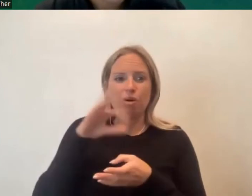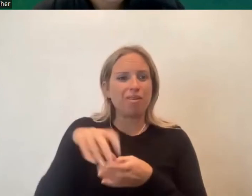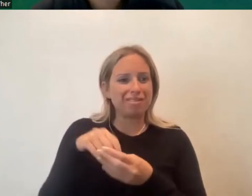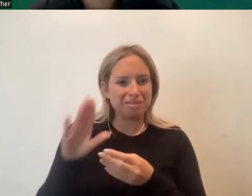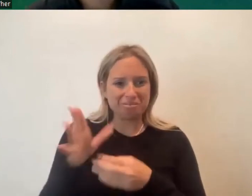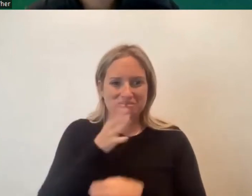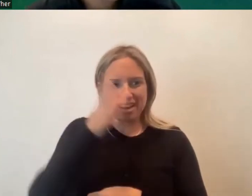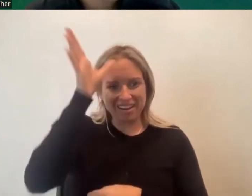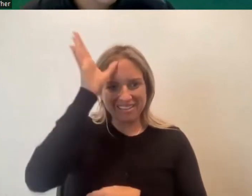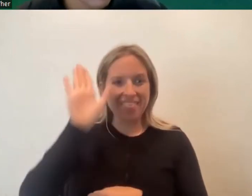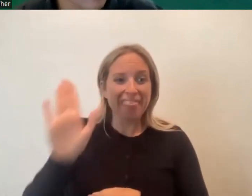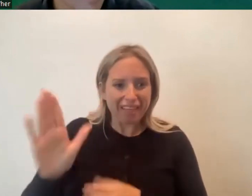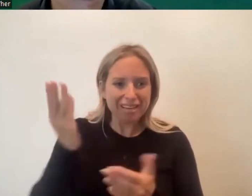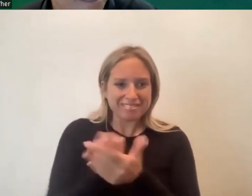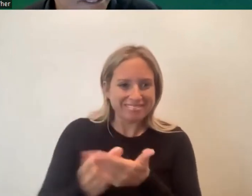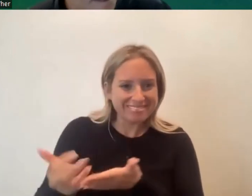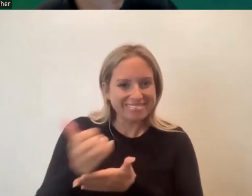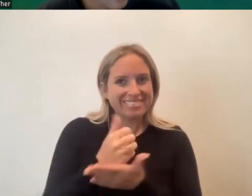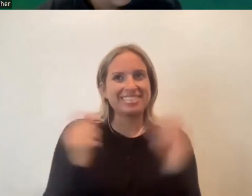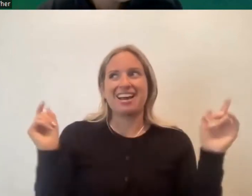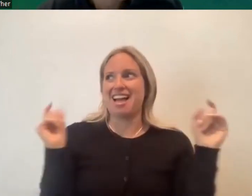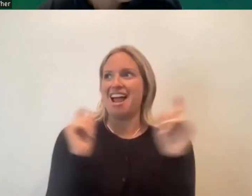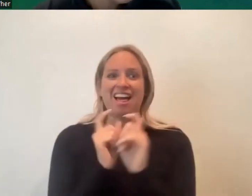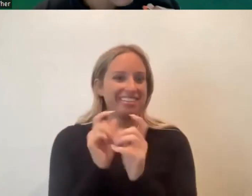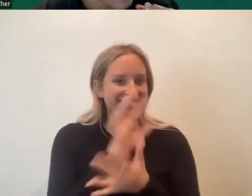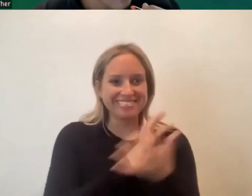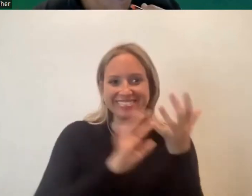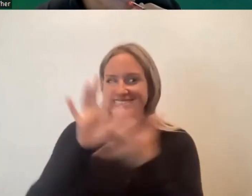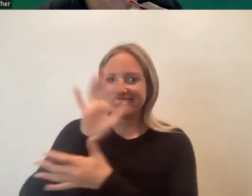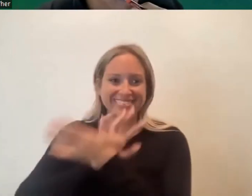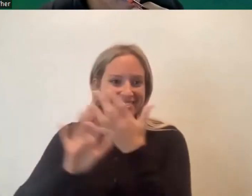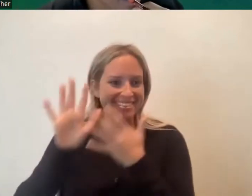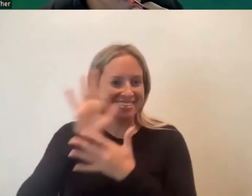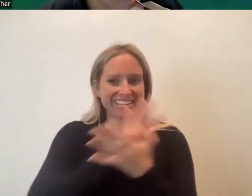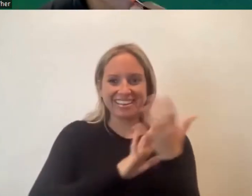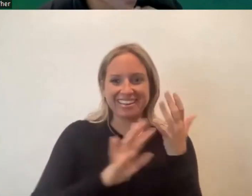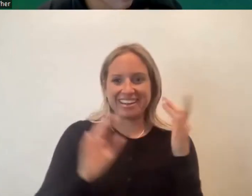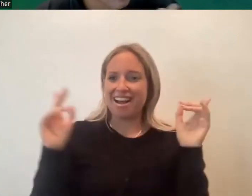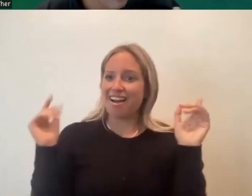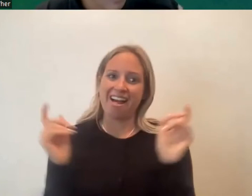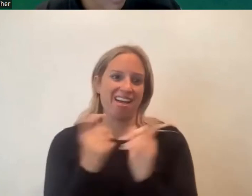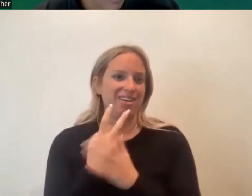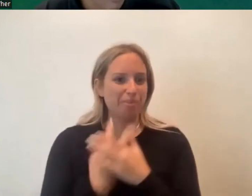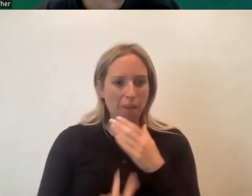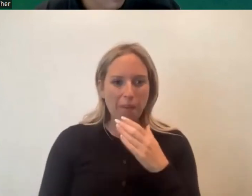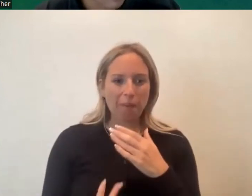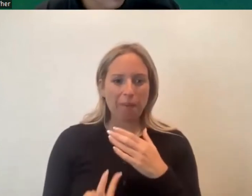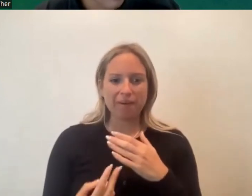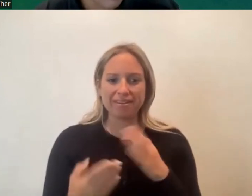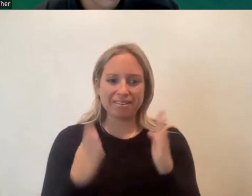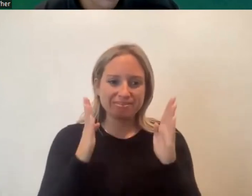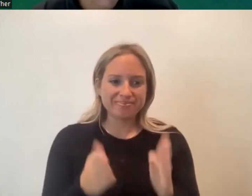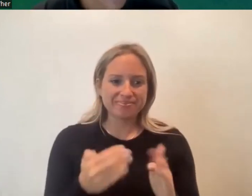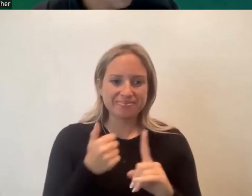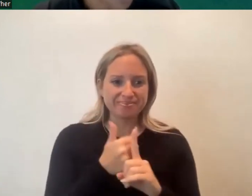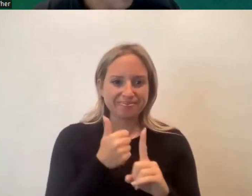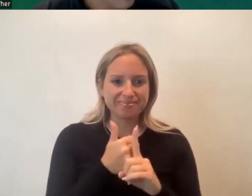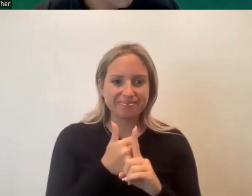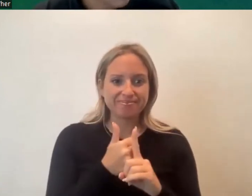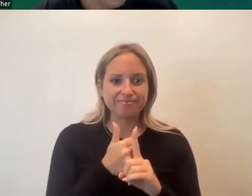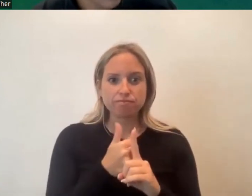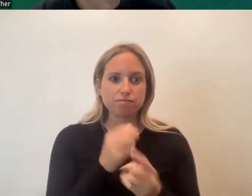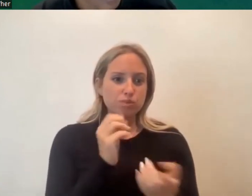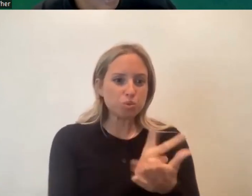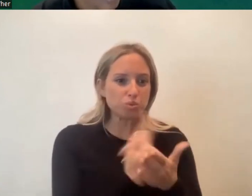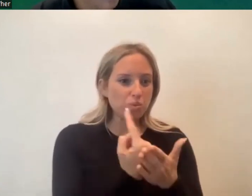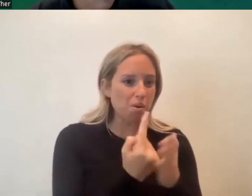So it can get confusing, complicated if someone qualifies for one program but doesn't...